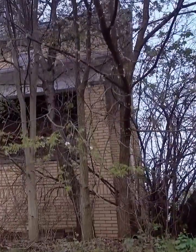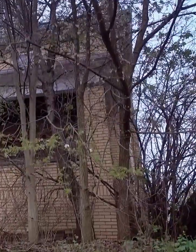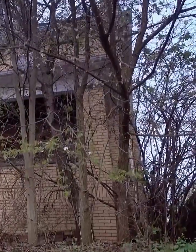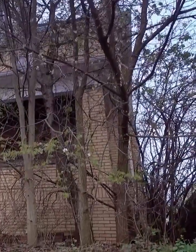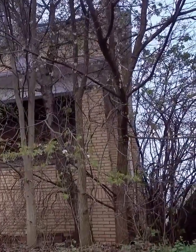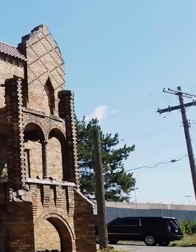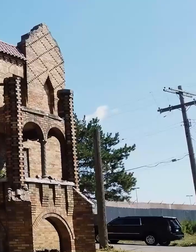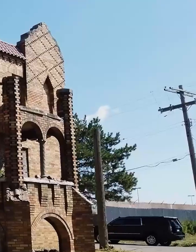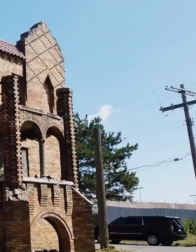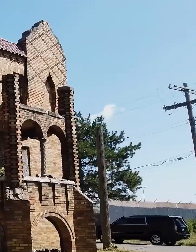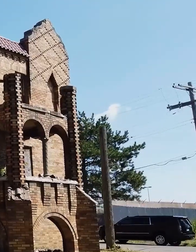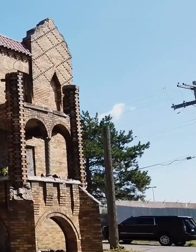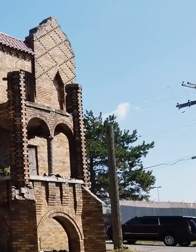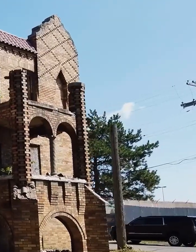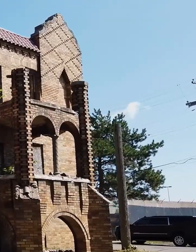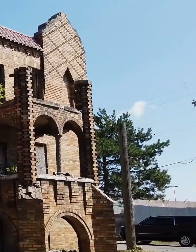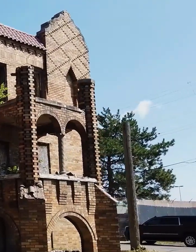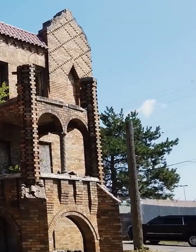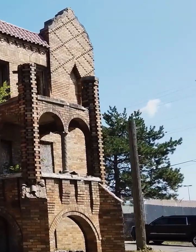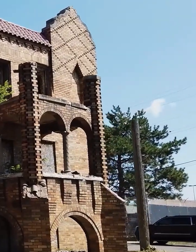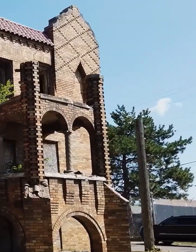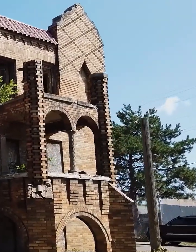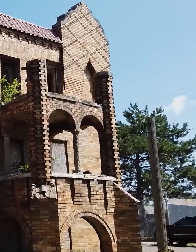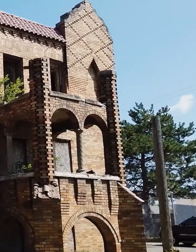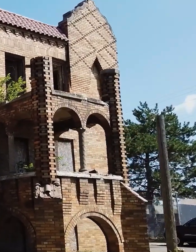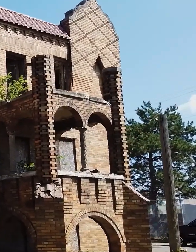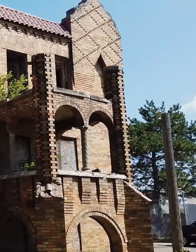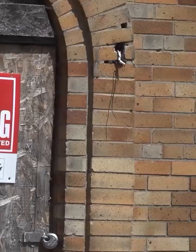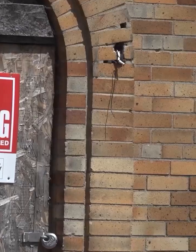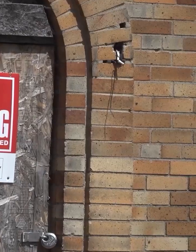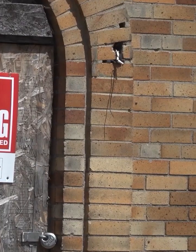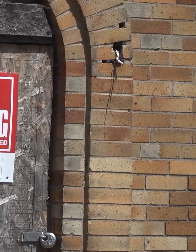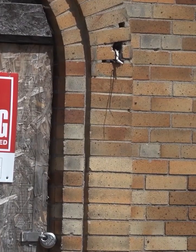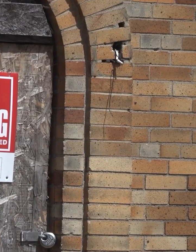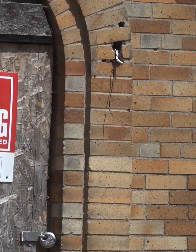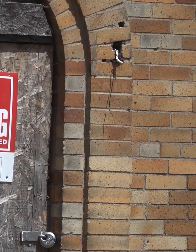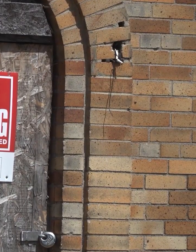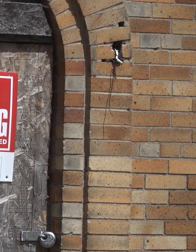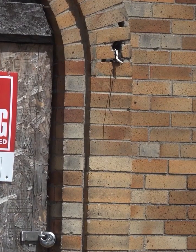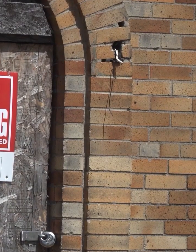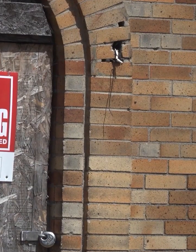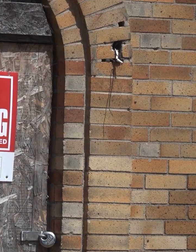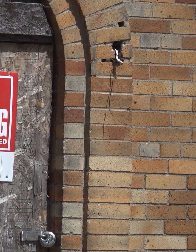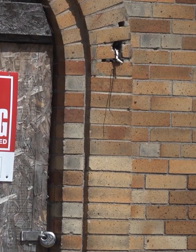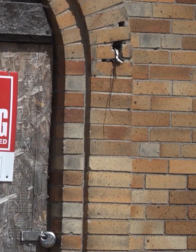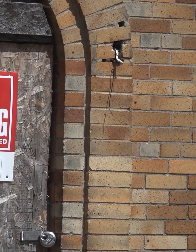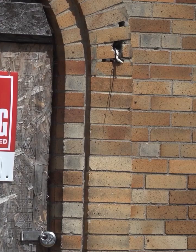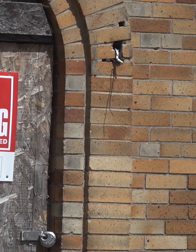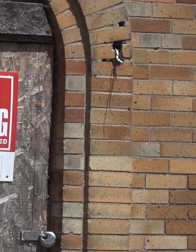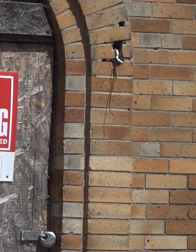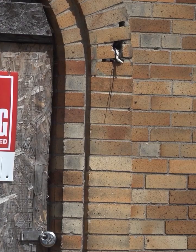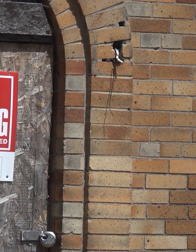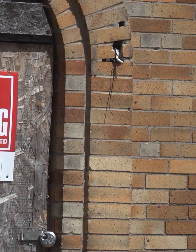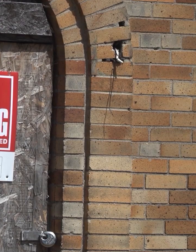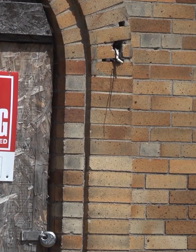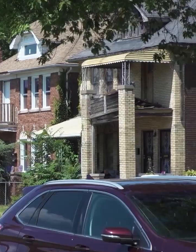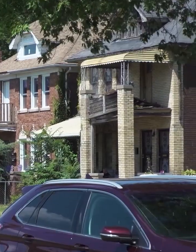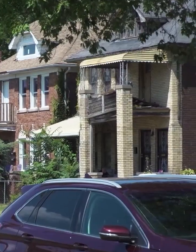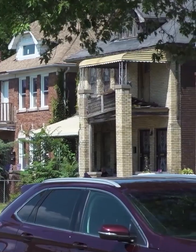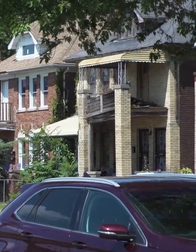10 YEARS WHY ISN'T THE FASTEST WAY TO MAKE HOUSING AVAILABLE TAKE THESE VACANT BUILDINGS OURSELVES OF THE CITY START TO